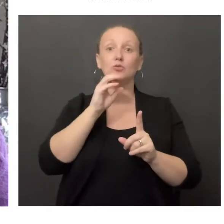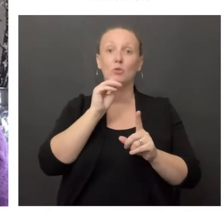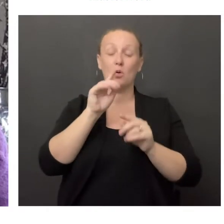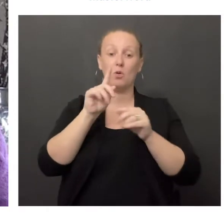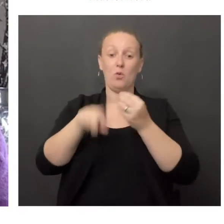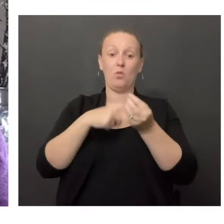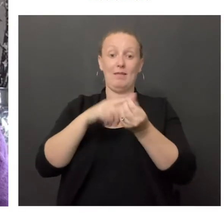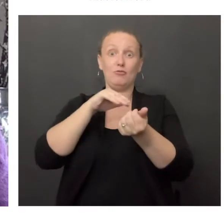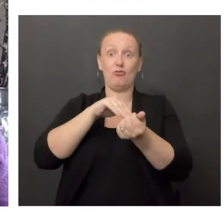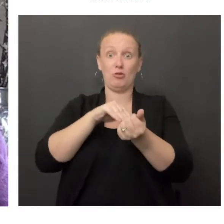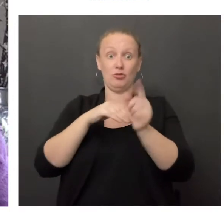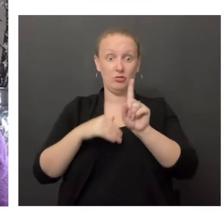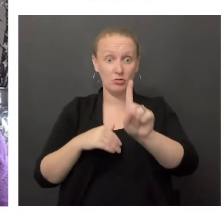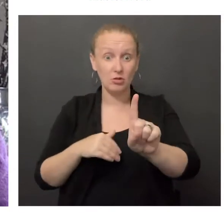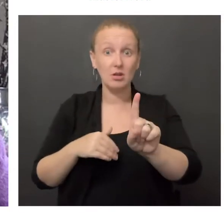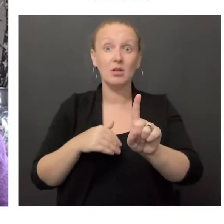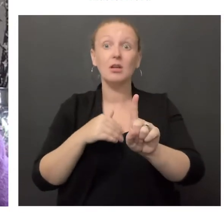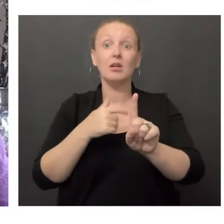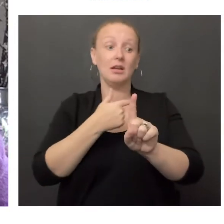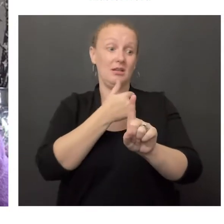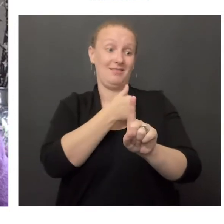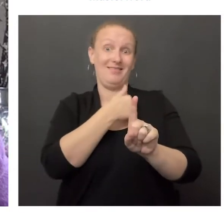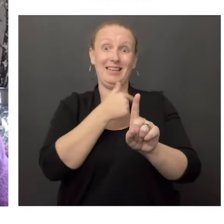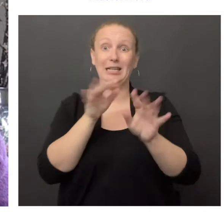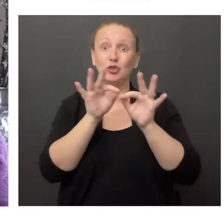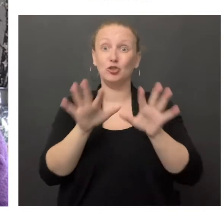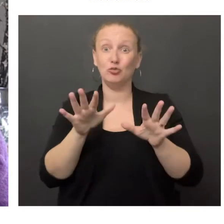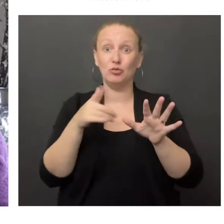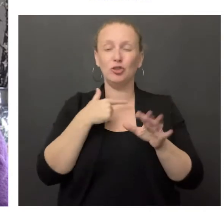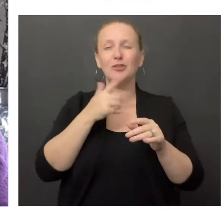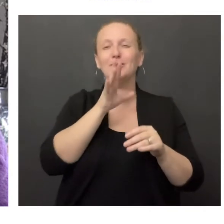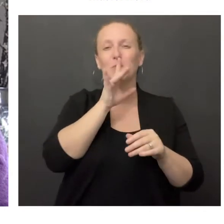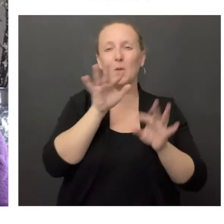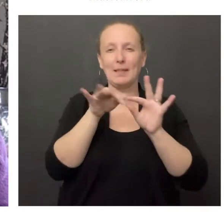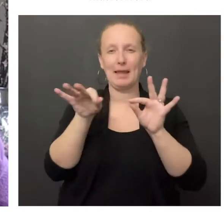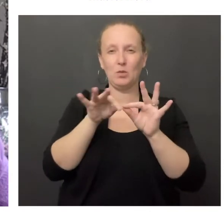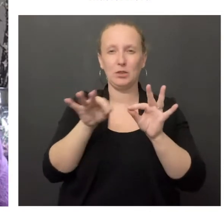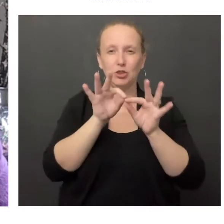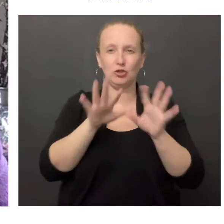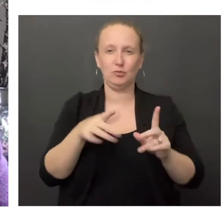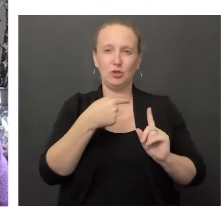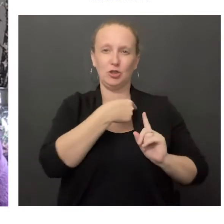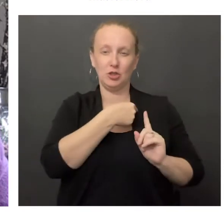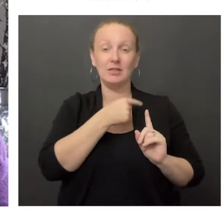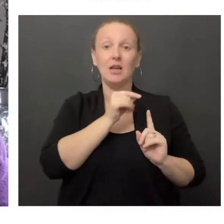spin to the fact that you know, you do have to have a third party in here. It is kind of a bridge.